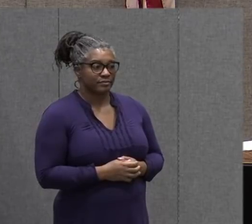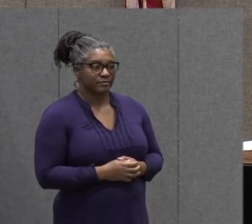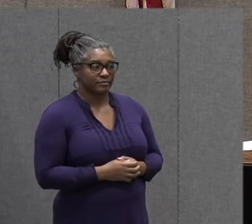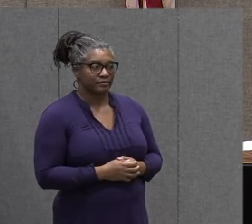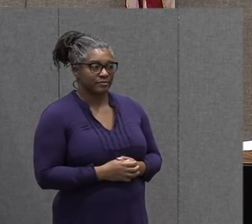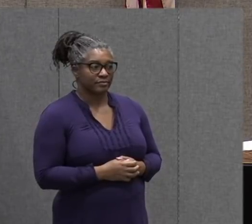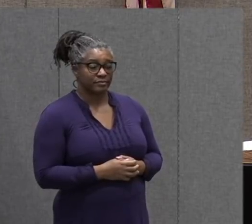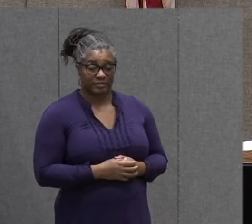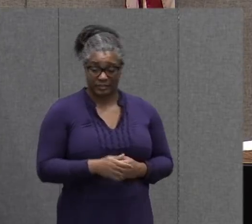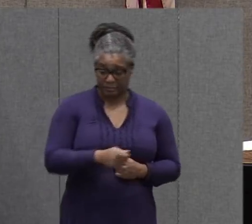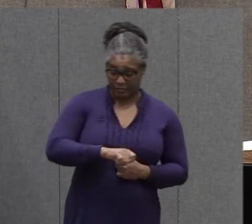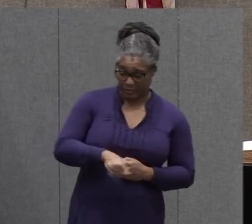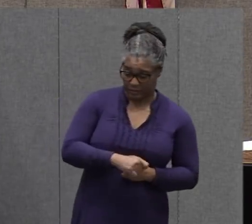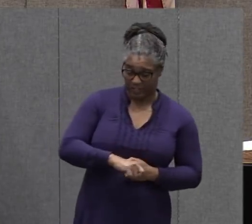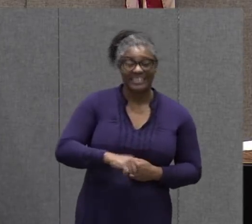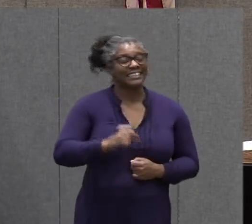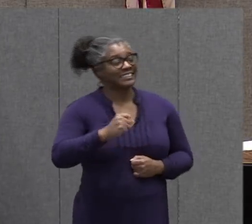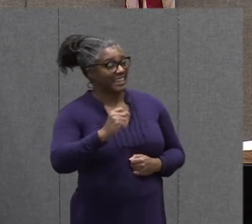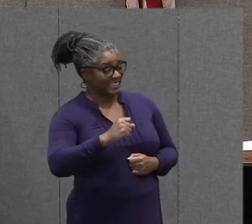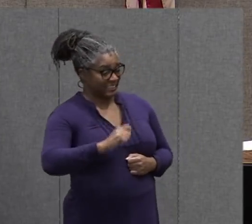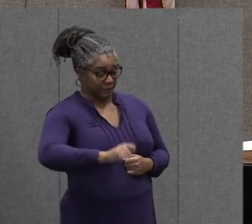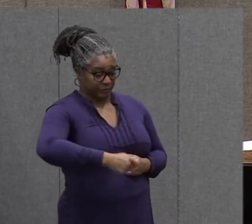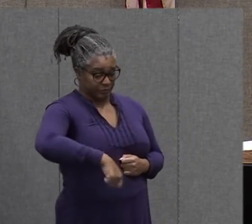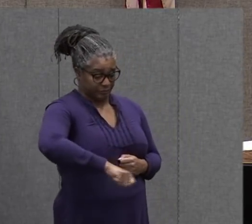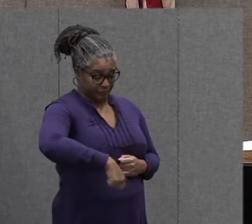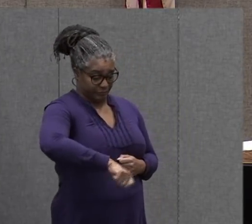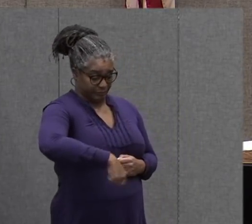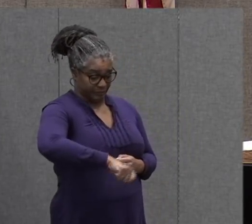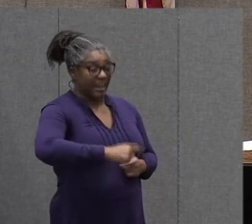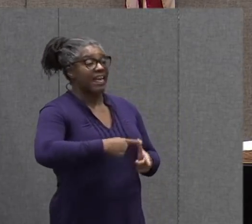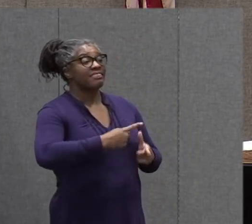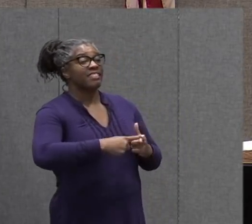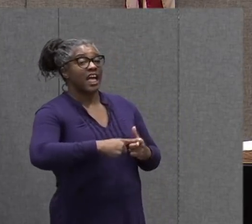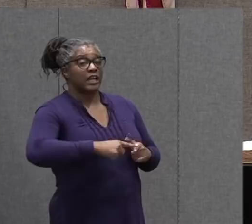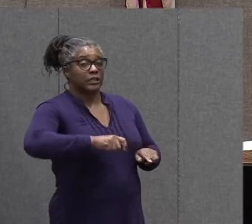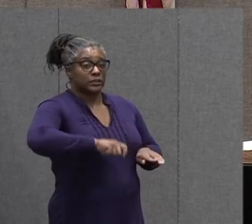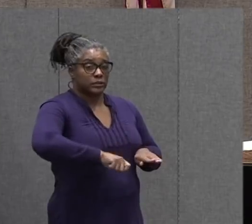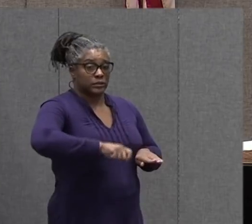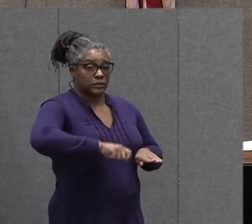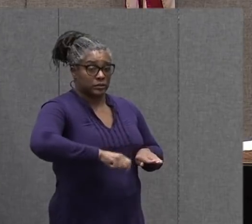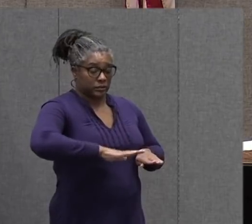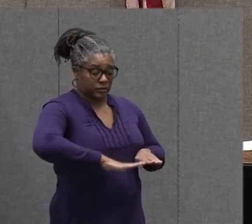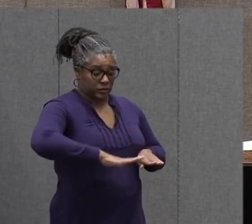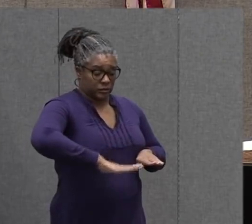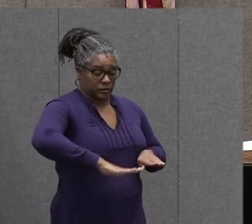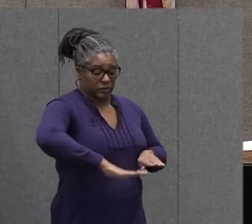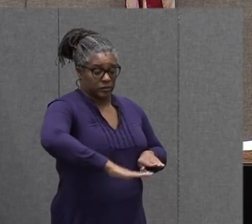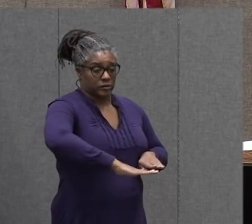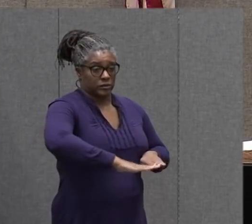and you're trying to create a crest. [Mr. R] Okay. [Miss Garcia] Oops! I got too close.